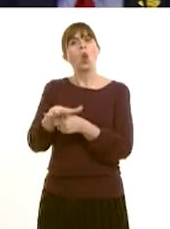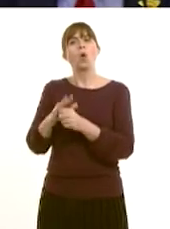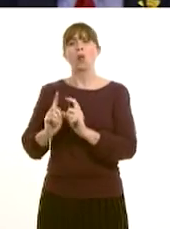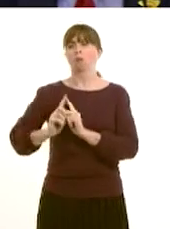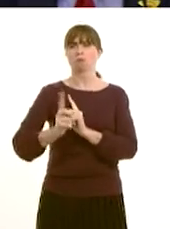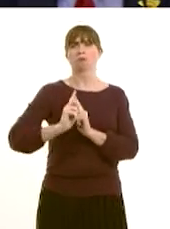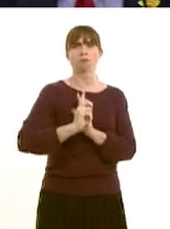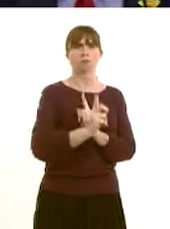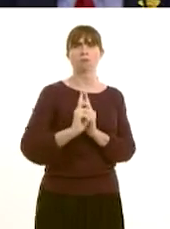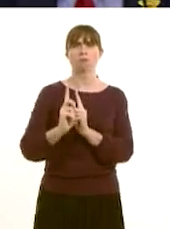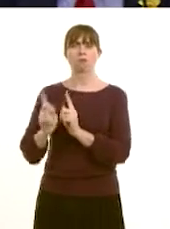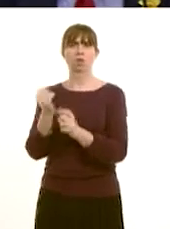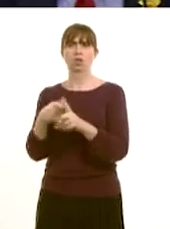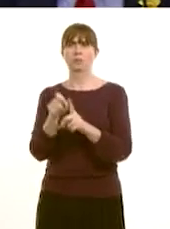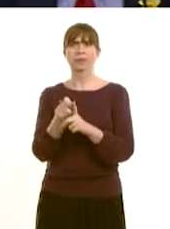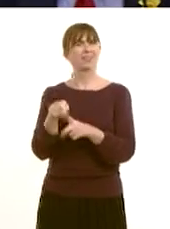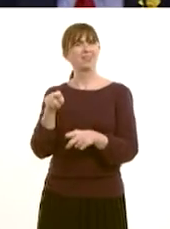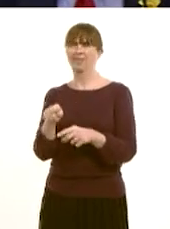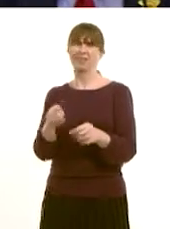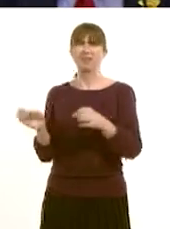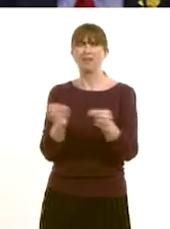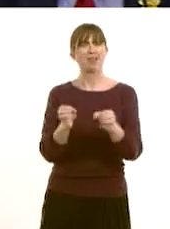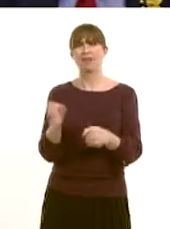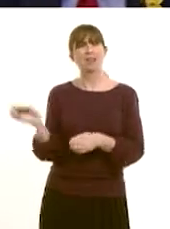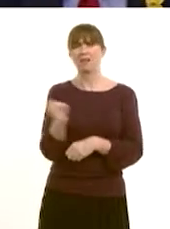a GP retires is not an efficient use of NHS money?